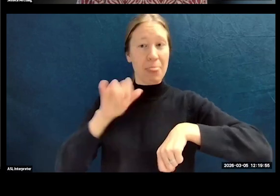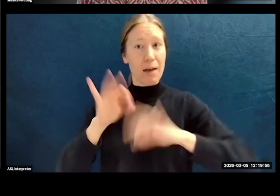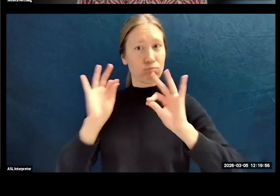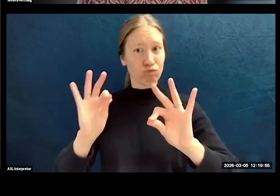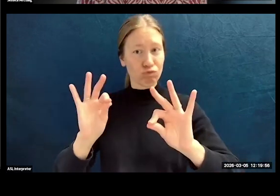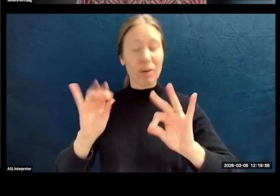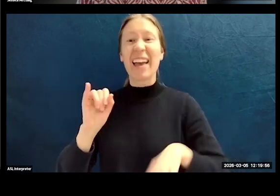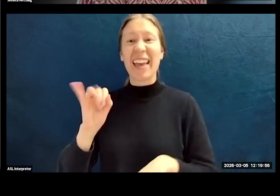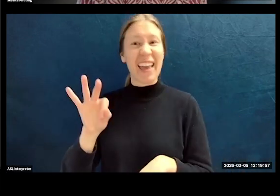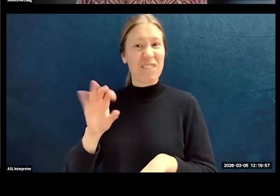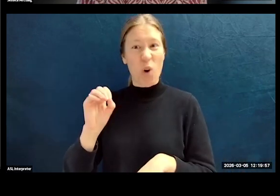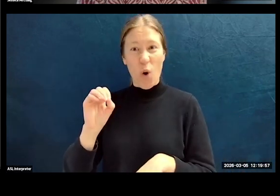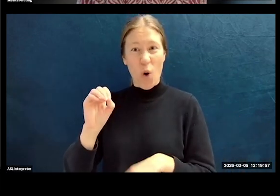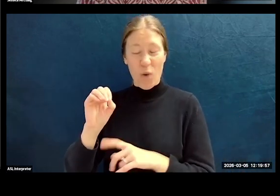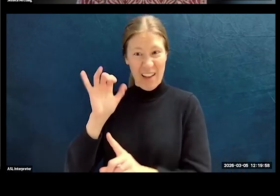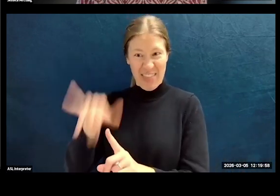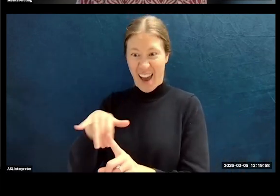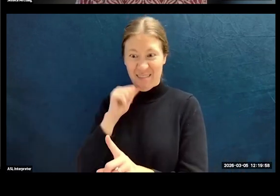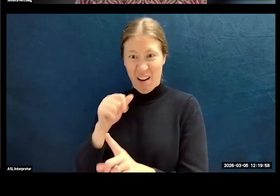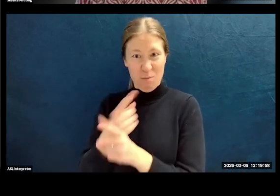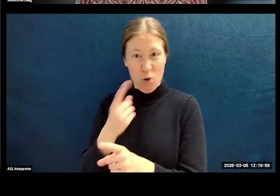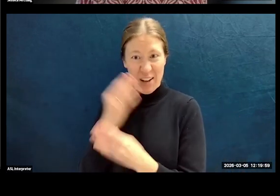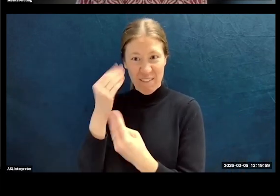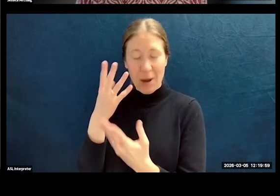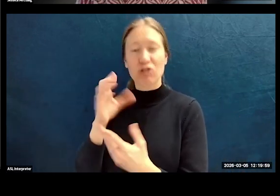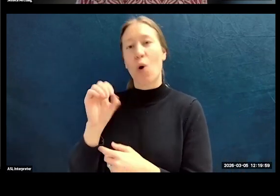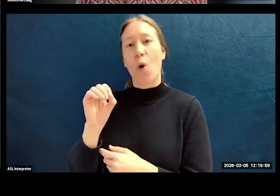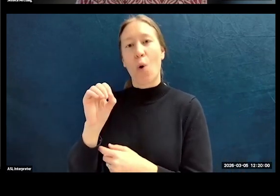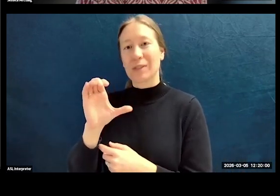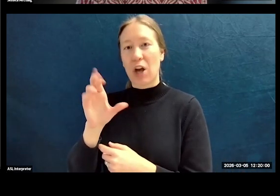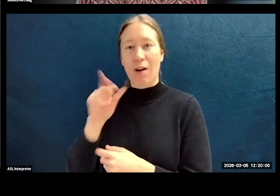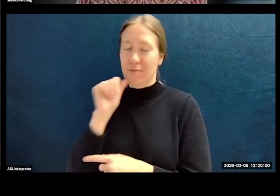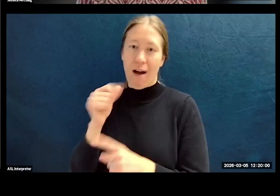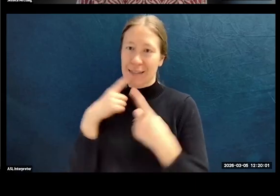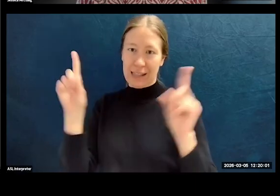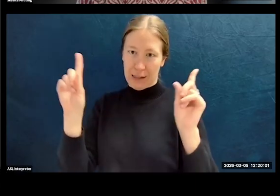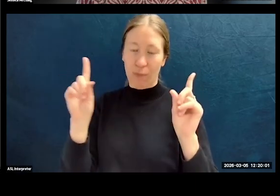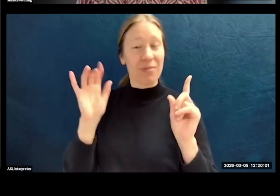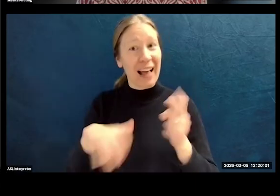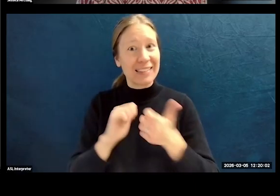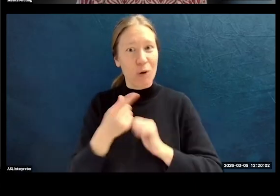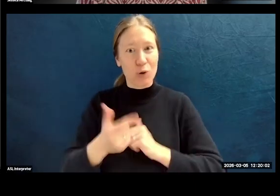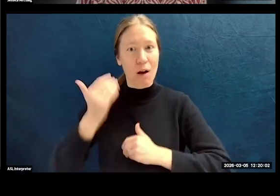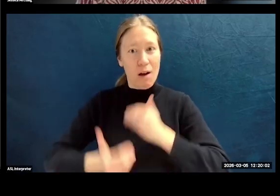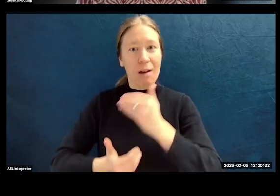then the OCR run would be unsuccessful. So, this is how you run the OCR tool and some things to look for.